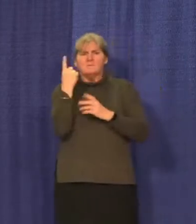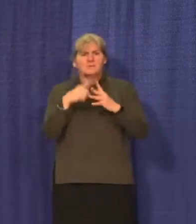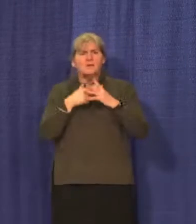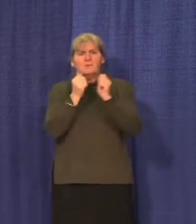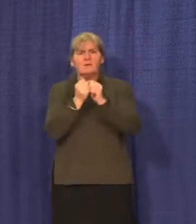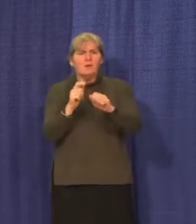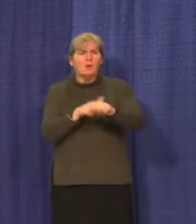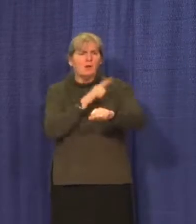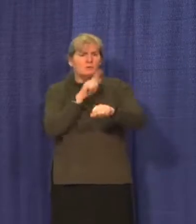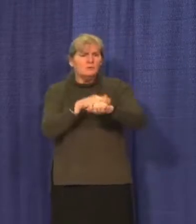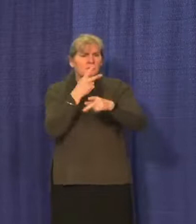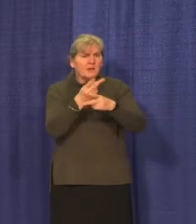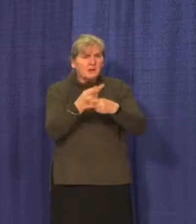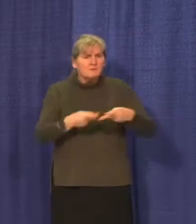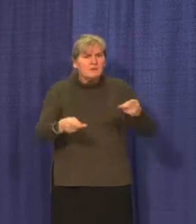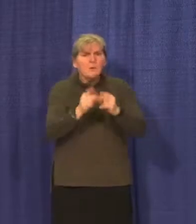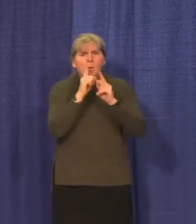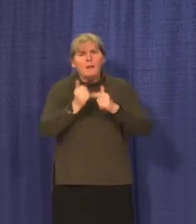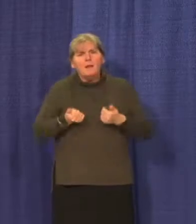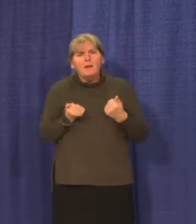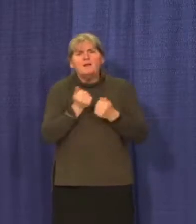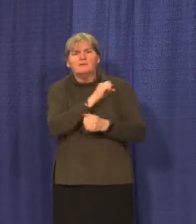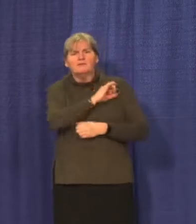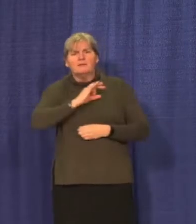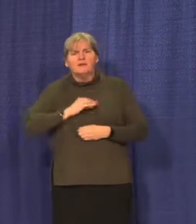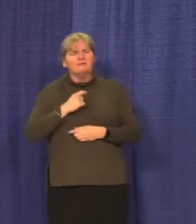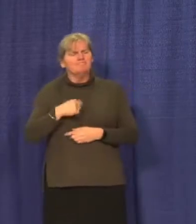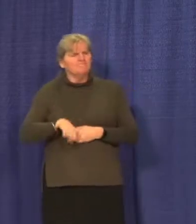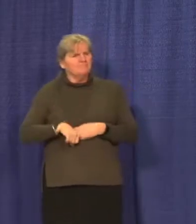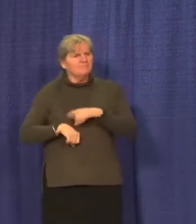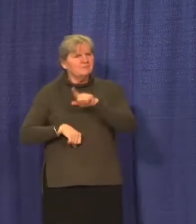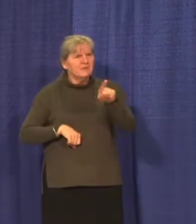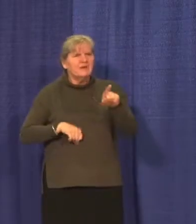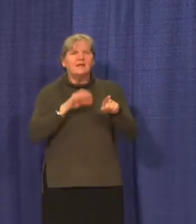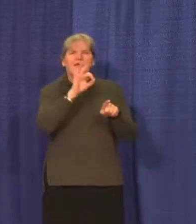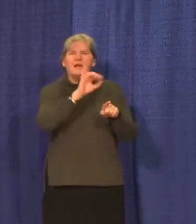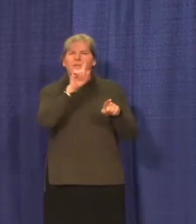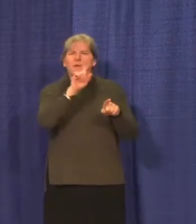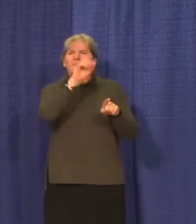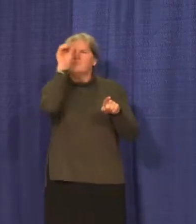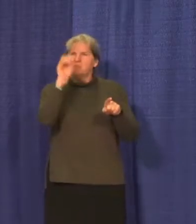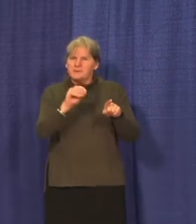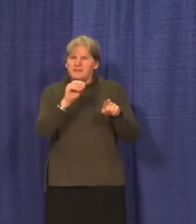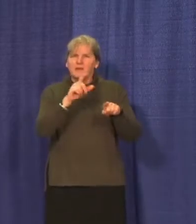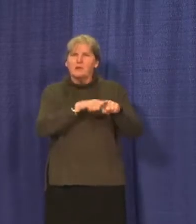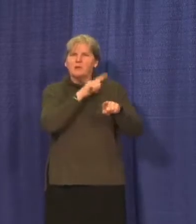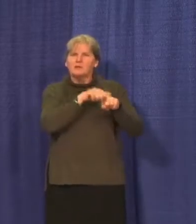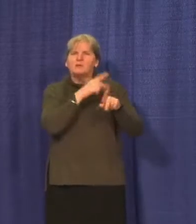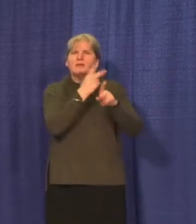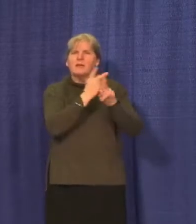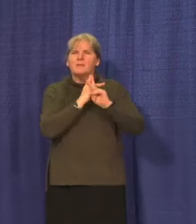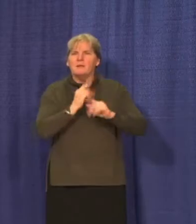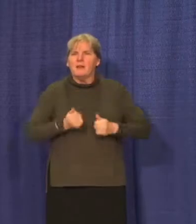staff at our long-term care facilities, and I'm very proud to say that 91 percent of our long-term care residents have